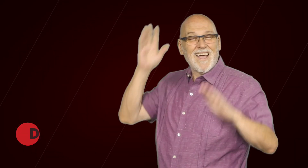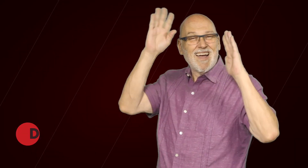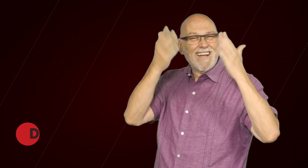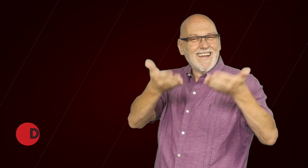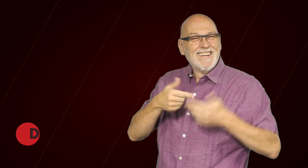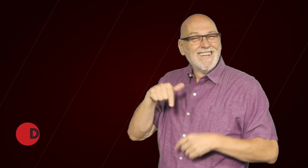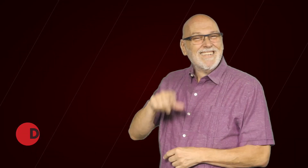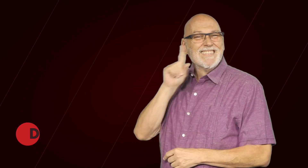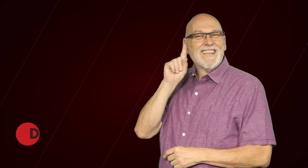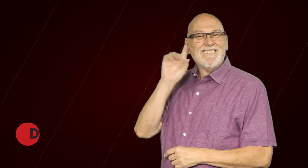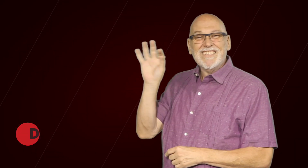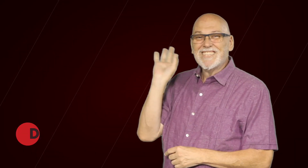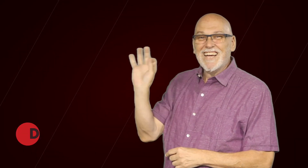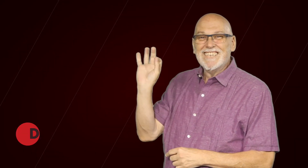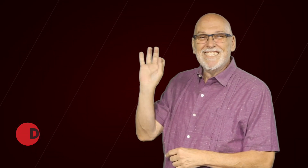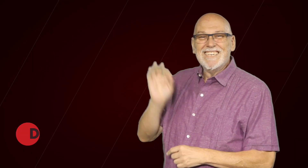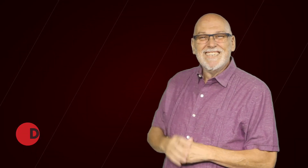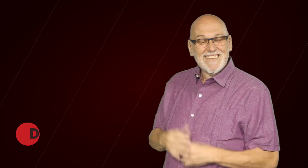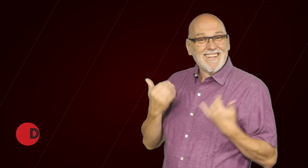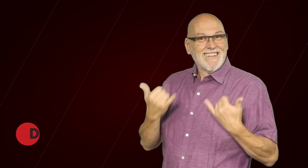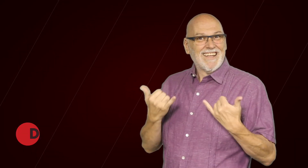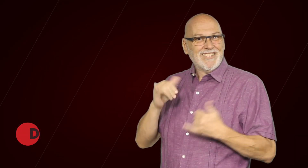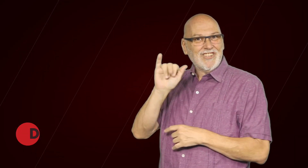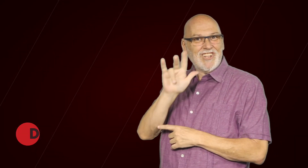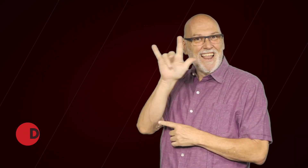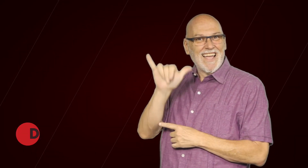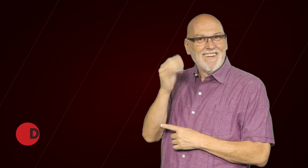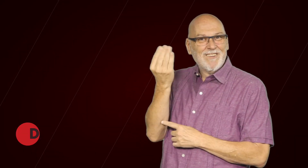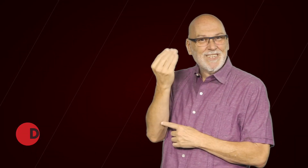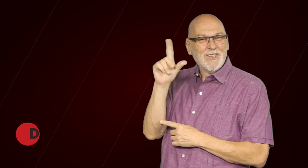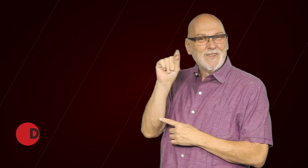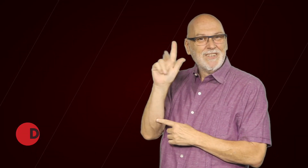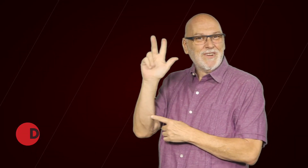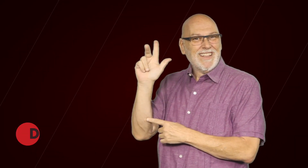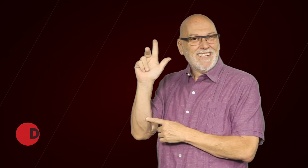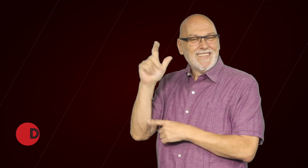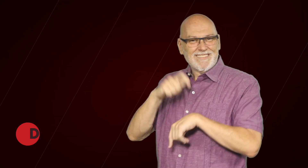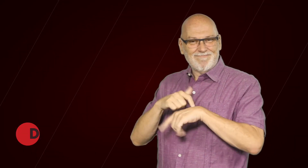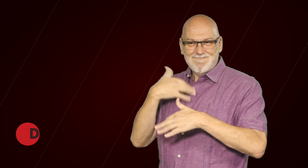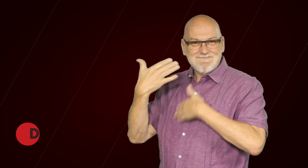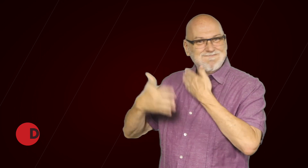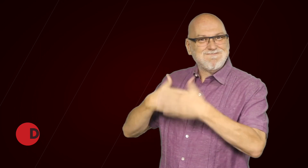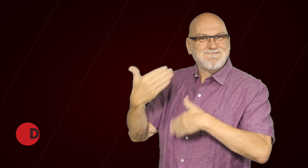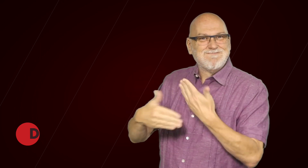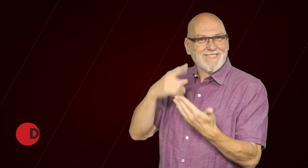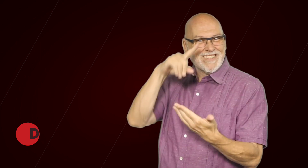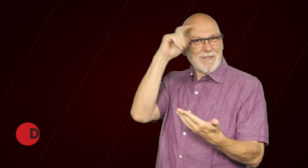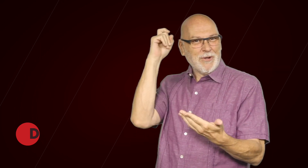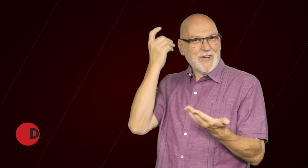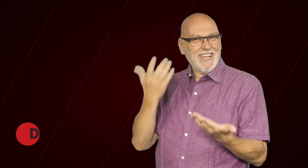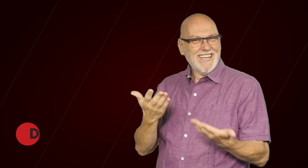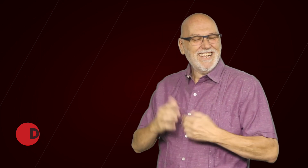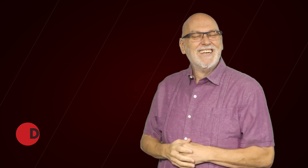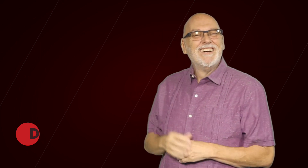Hello! This is DeafDots, 14 July 2023.